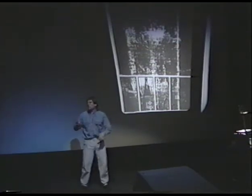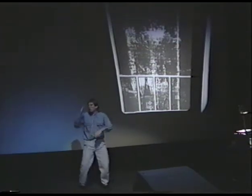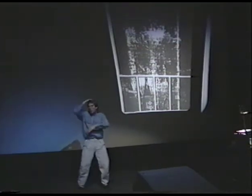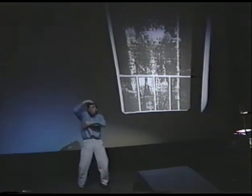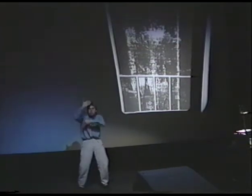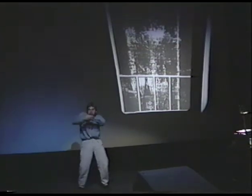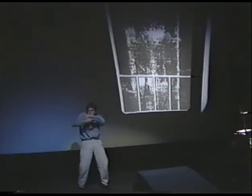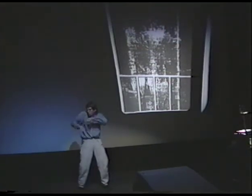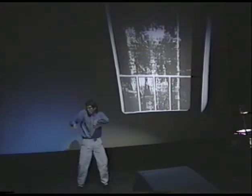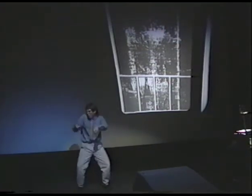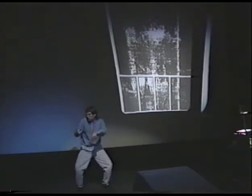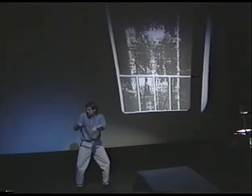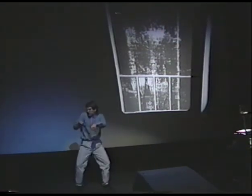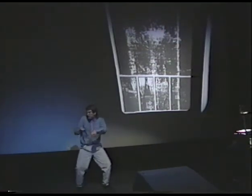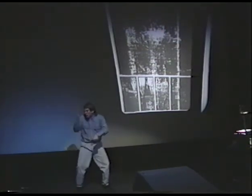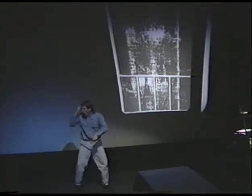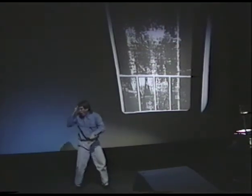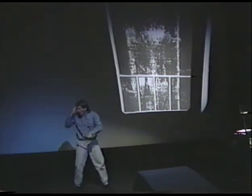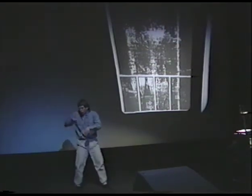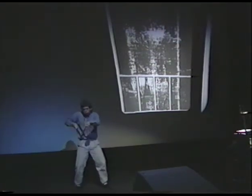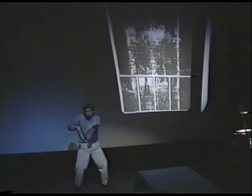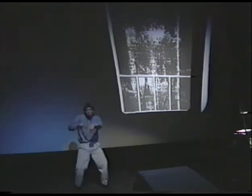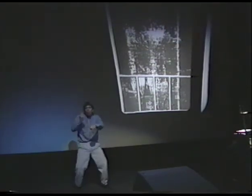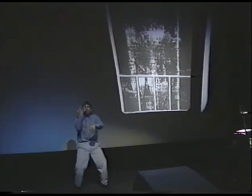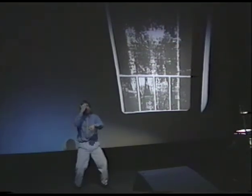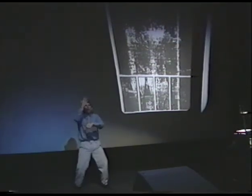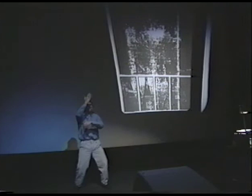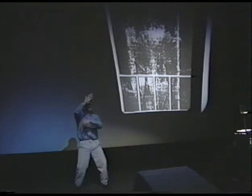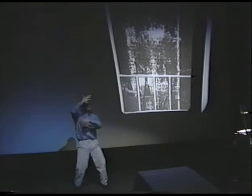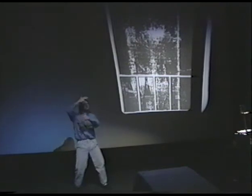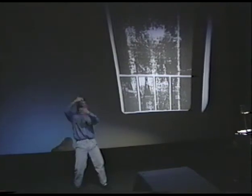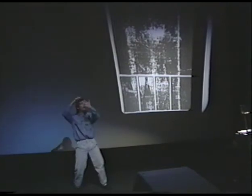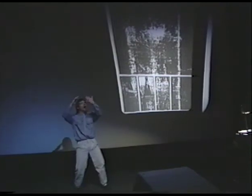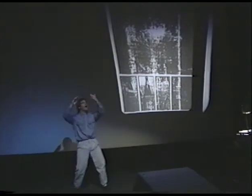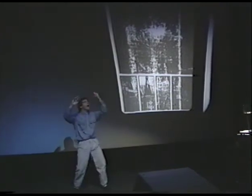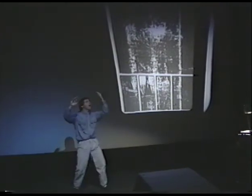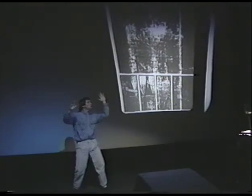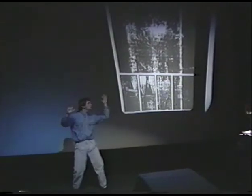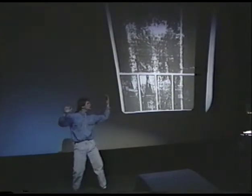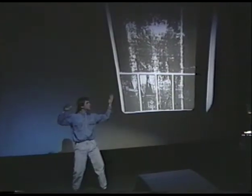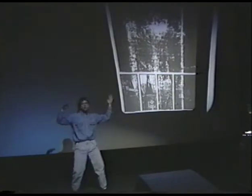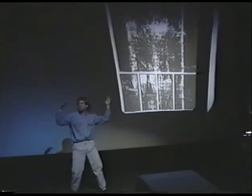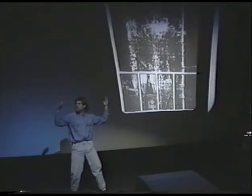see like a story with a man. And maybe I'd act this out. Men in shining armor.